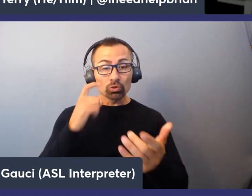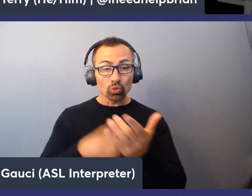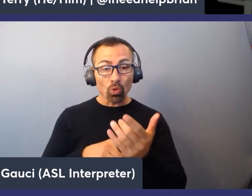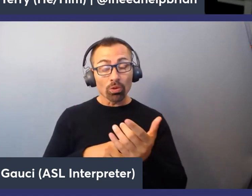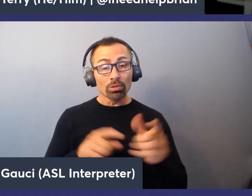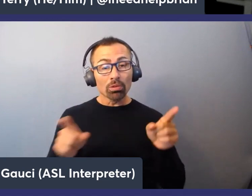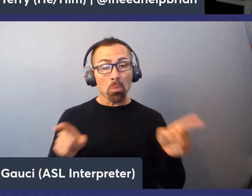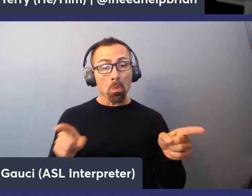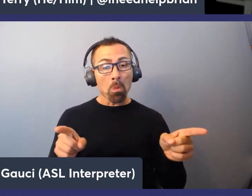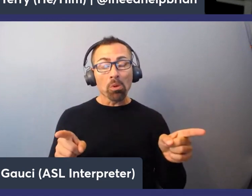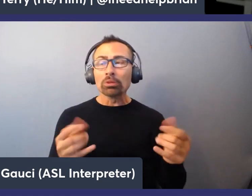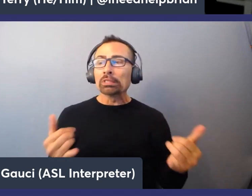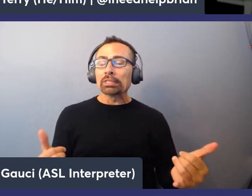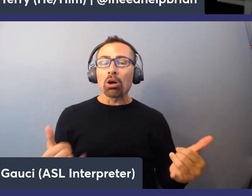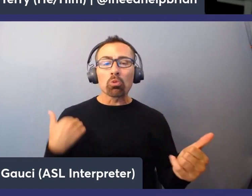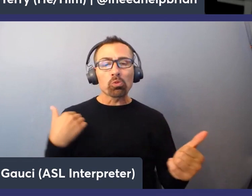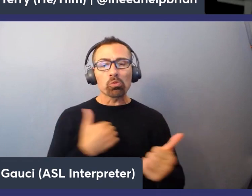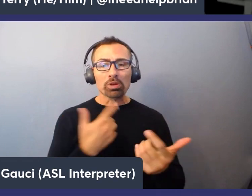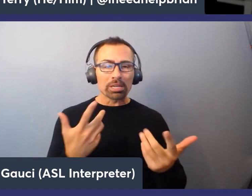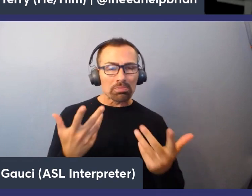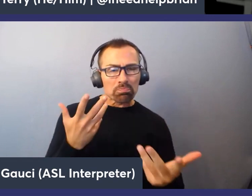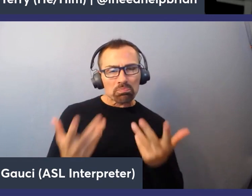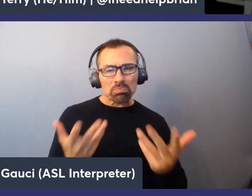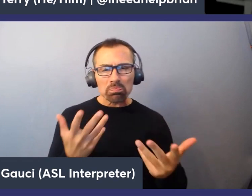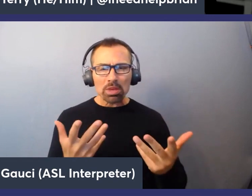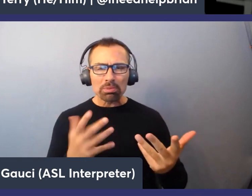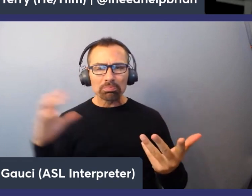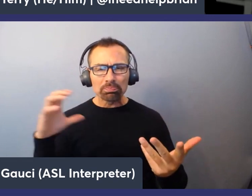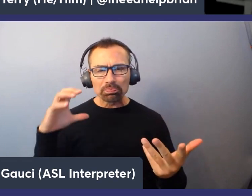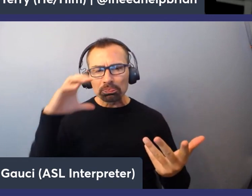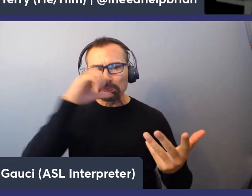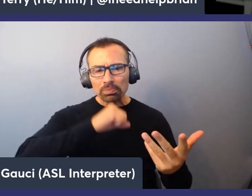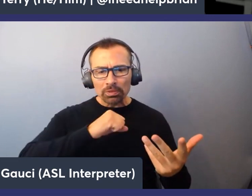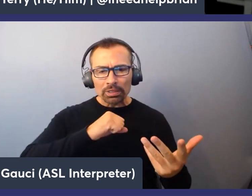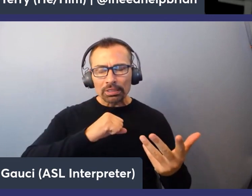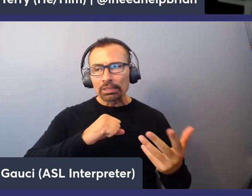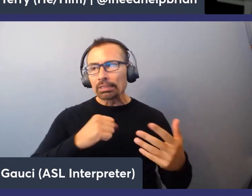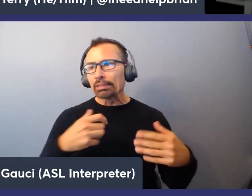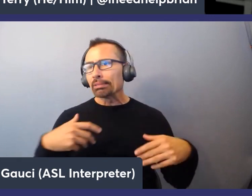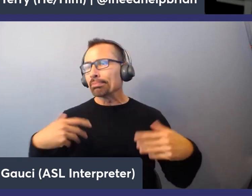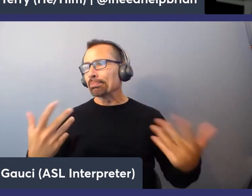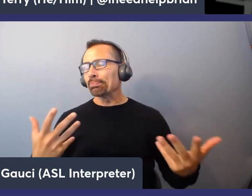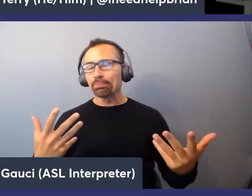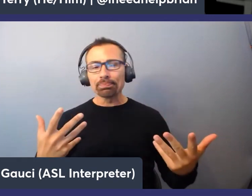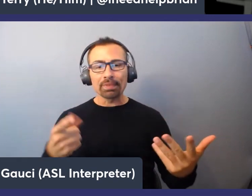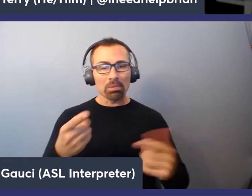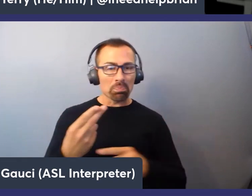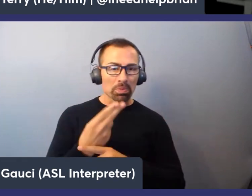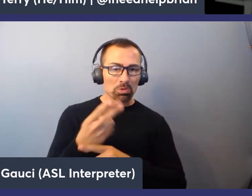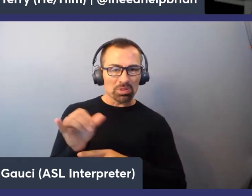we can probably say with some sort of reasonable certainty, that, well, they use the same address or the same credit card,